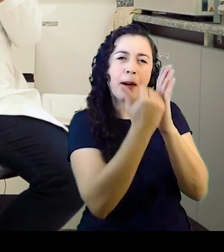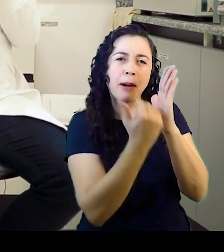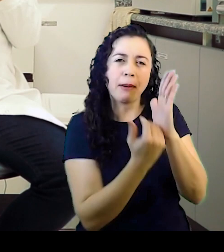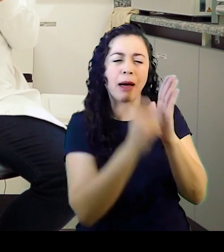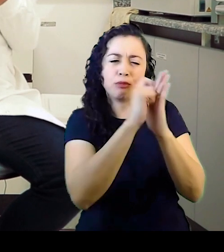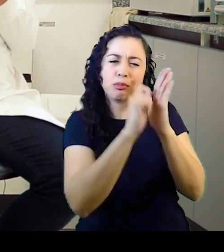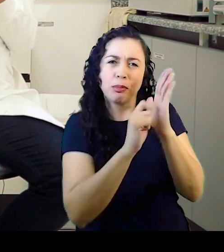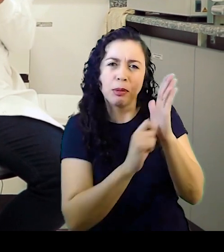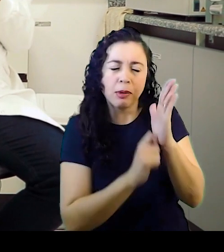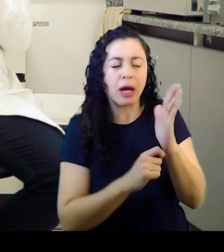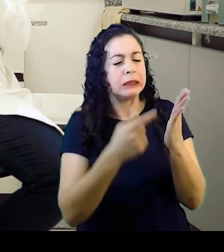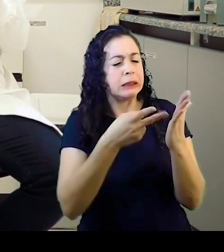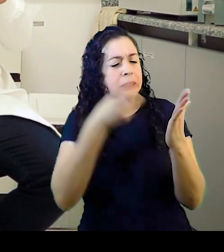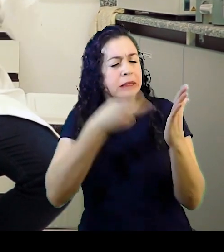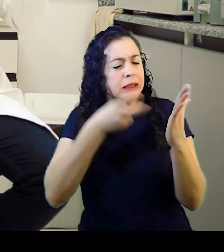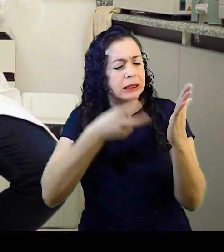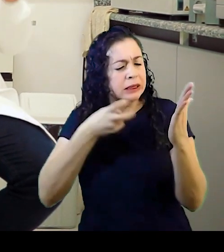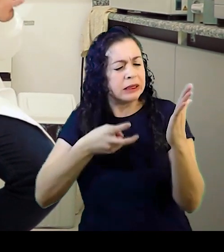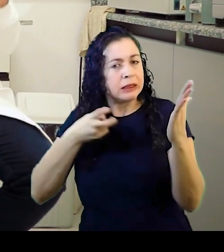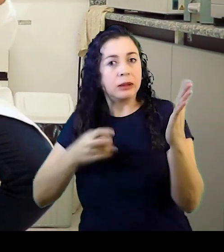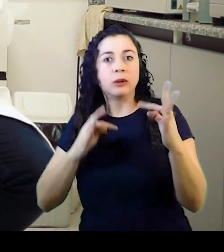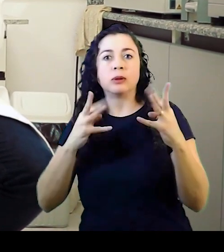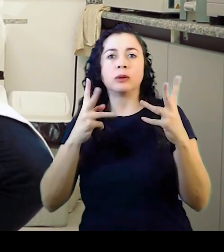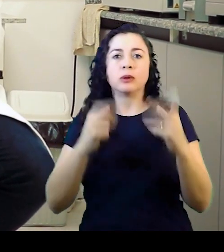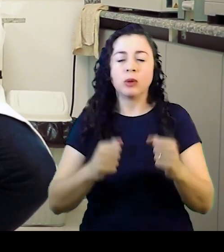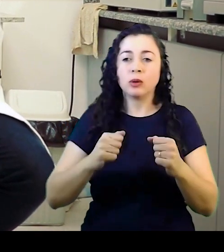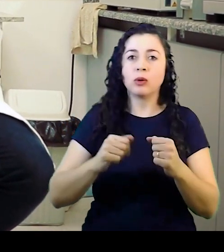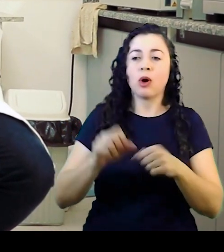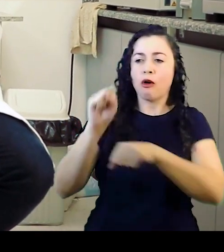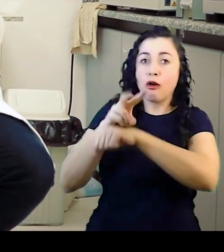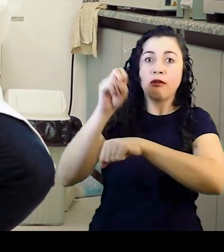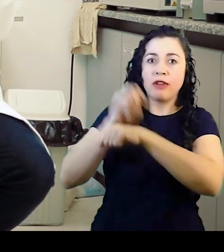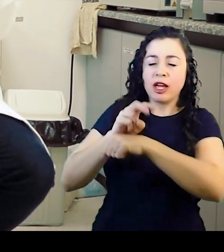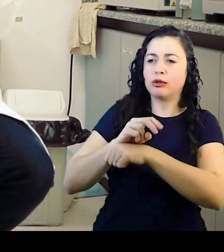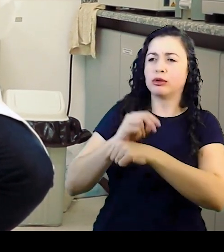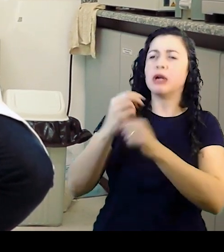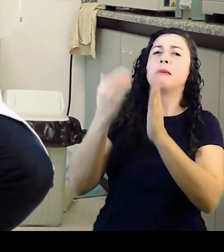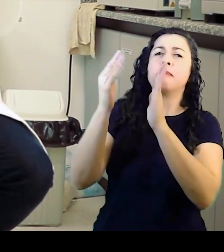identify the page that is placed inside the cell and type it down,